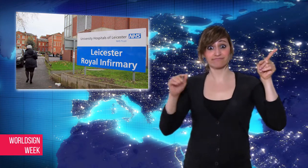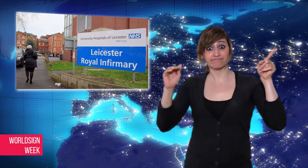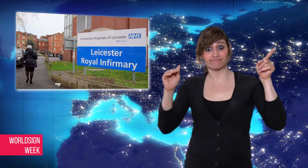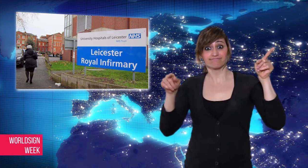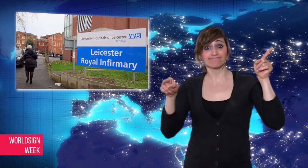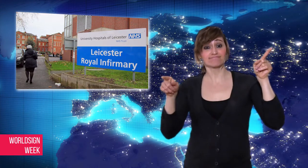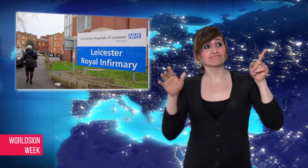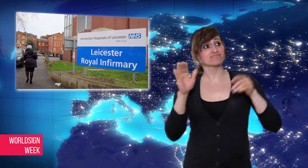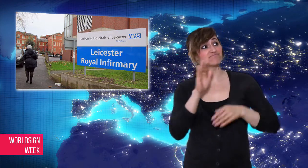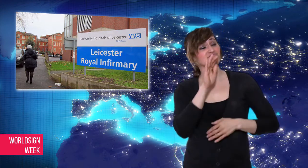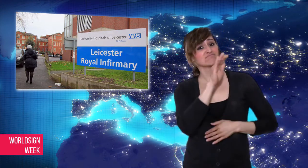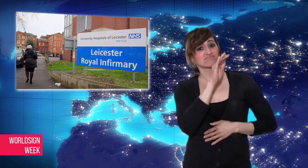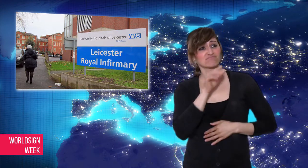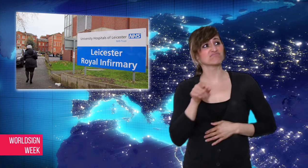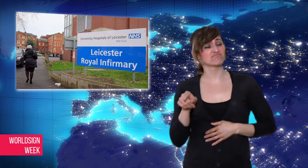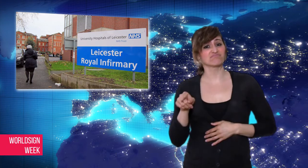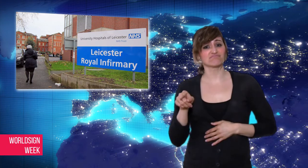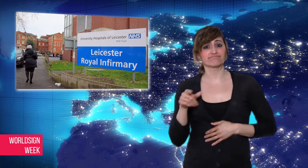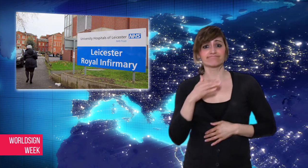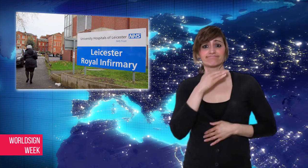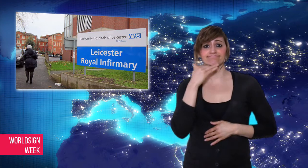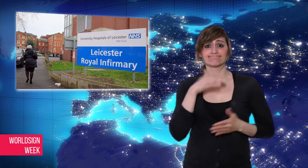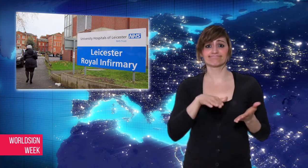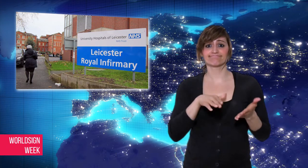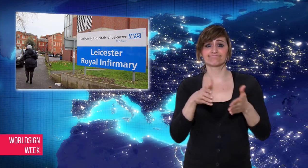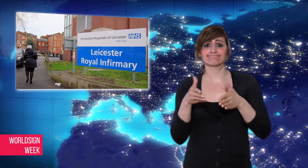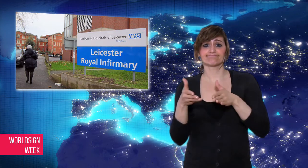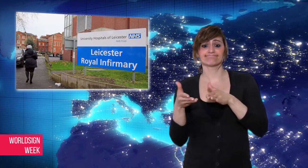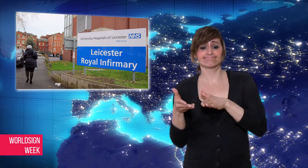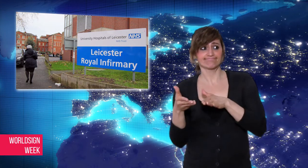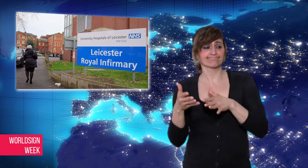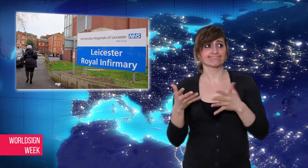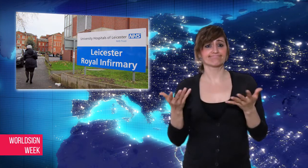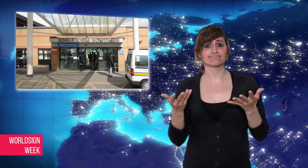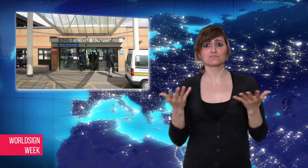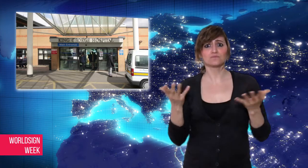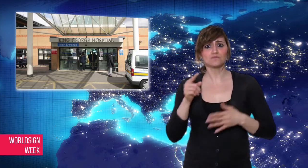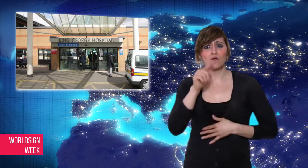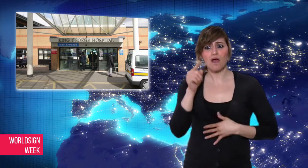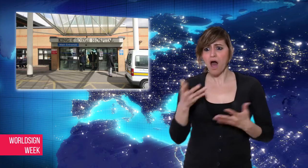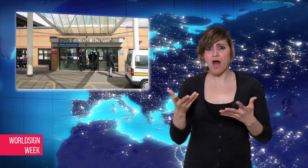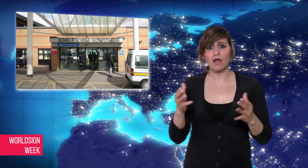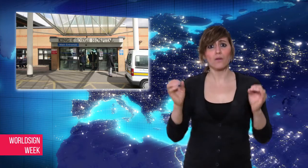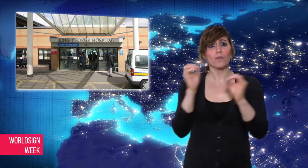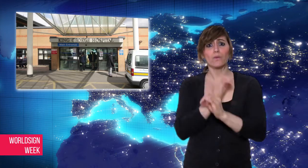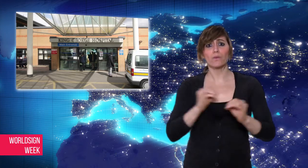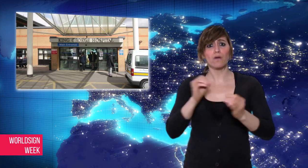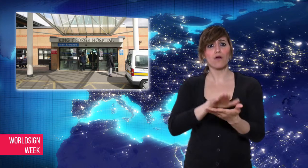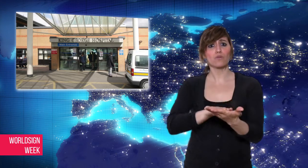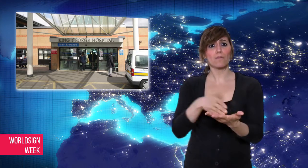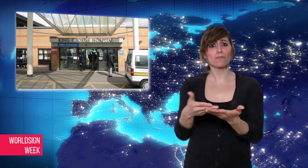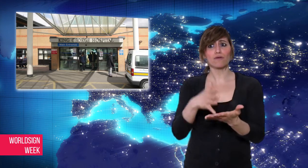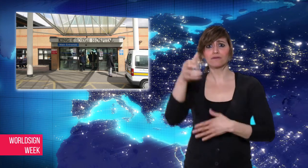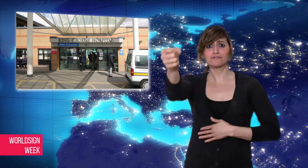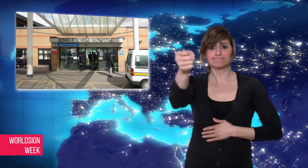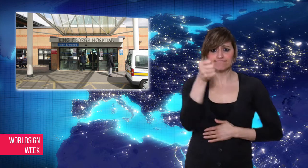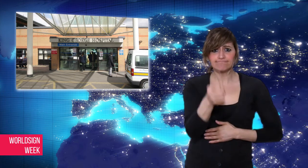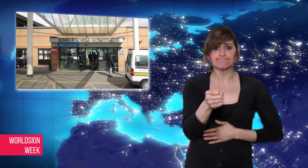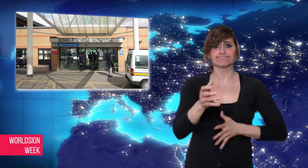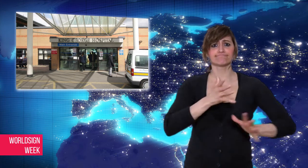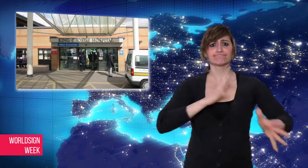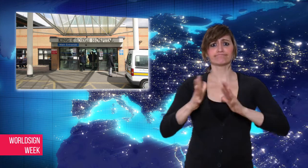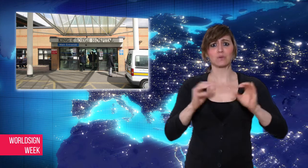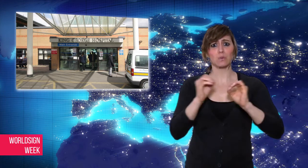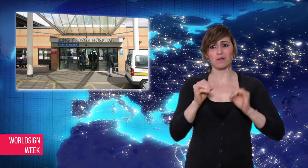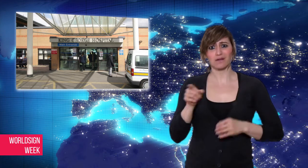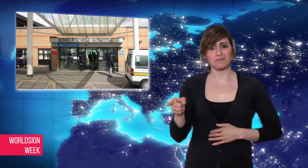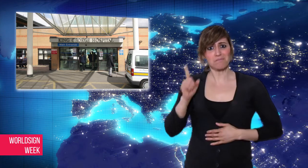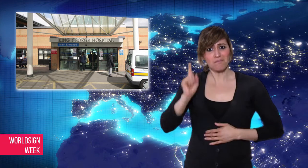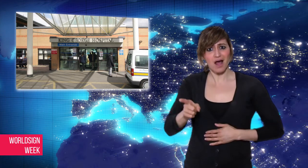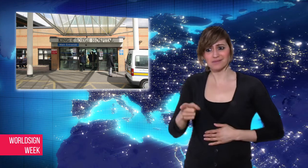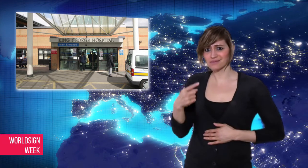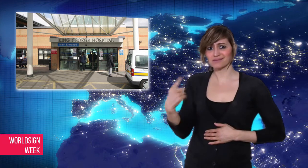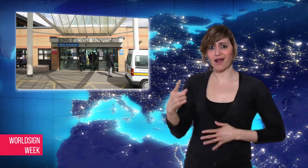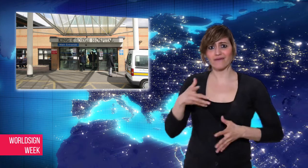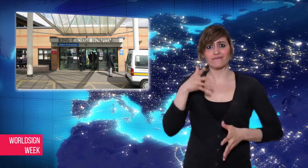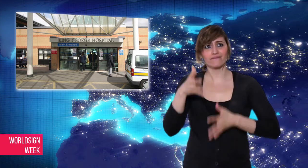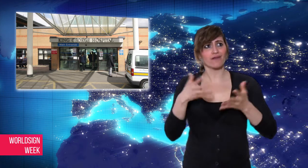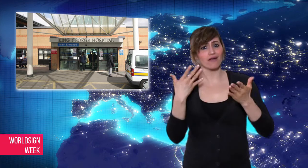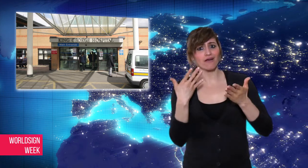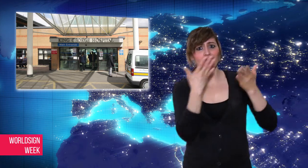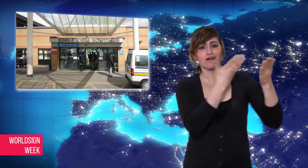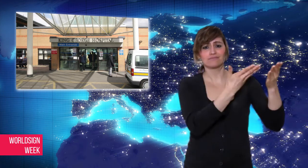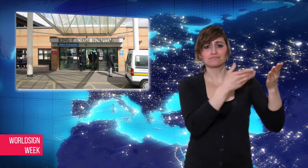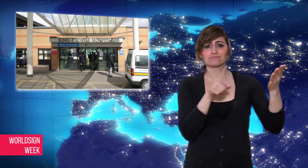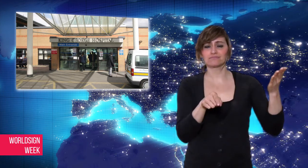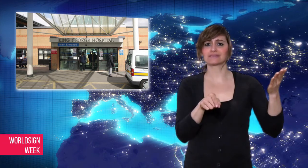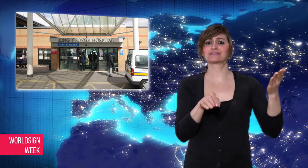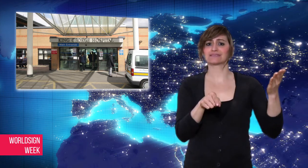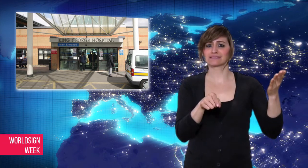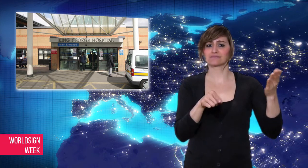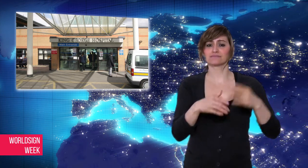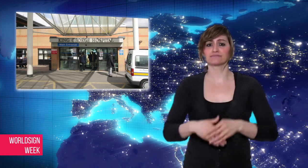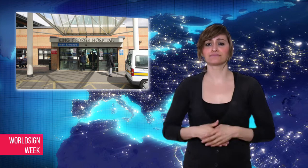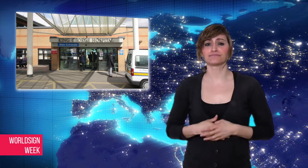Heathwatch contacted all hospitals in